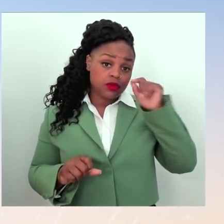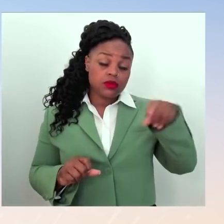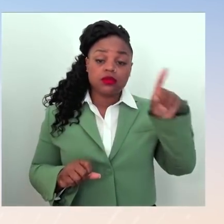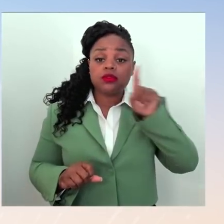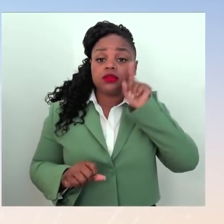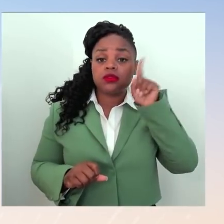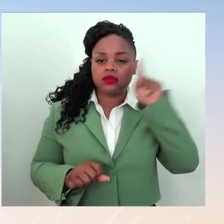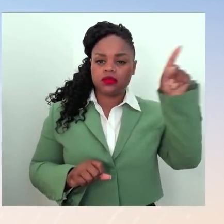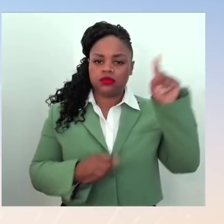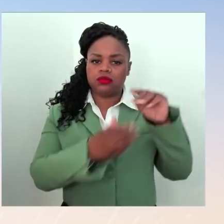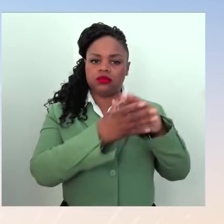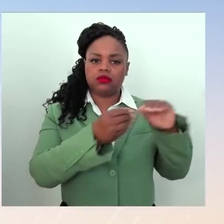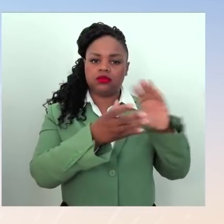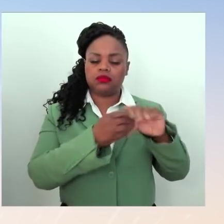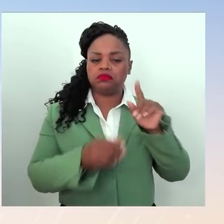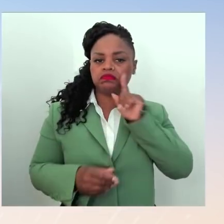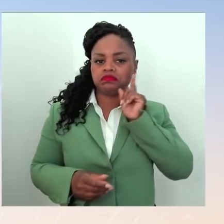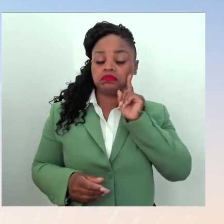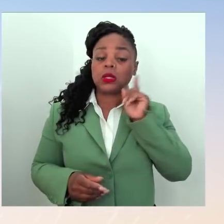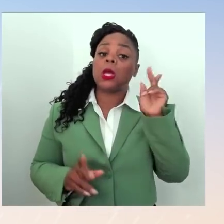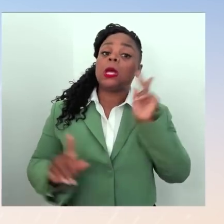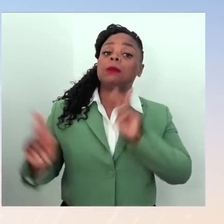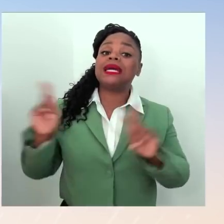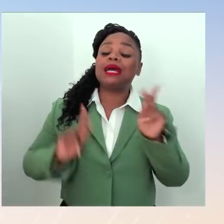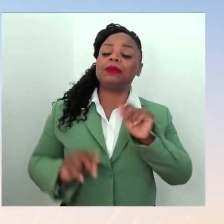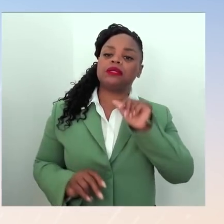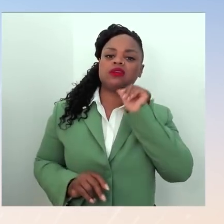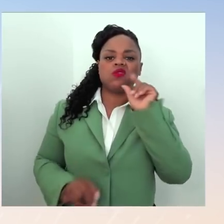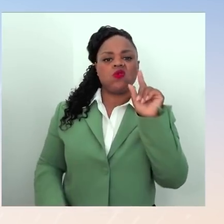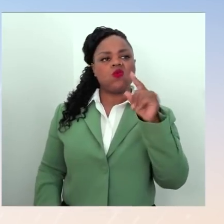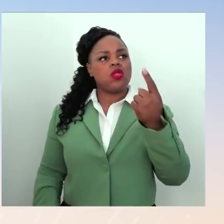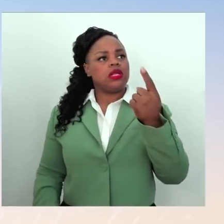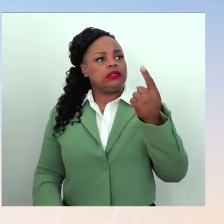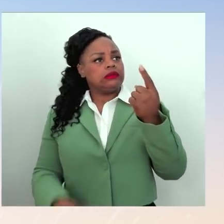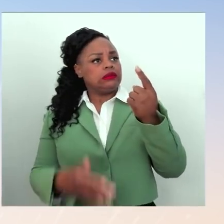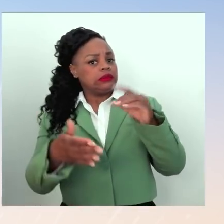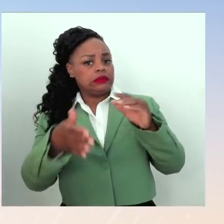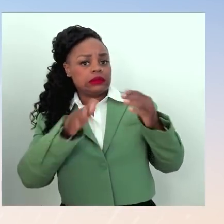He's essentially saying the West will have blood on its hands if it doesn't do more.